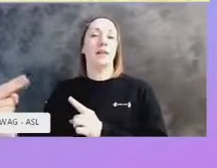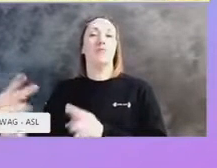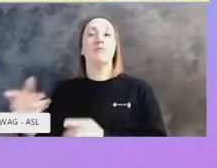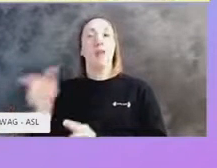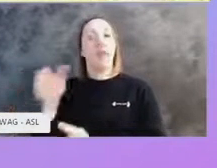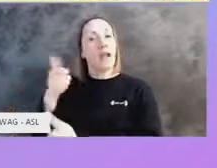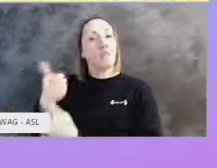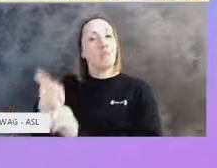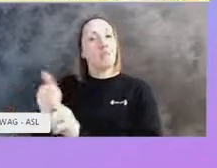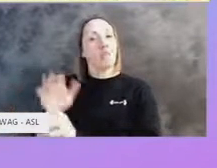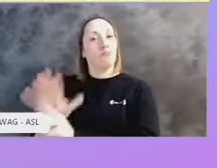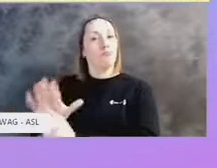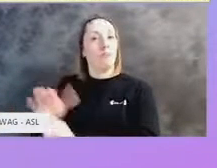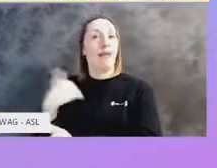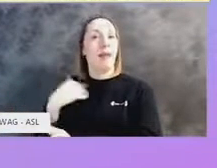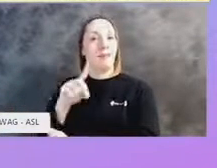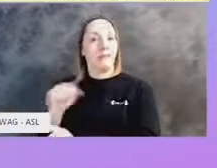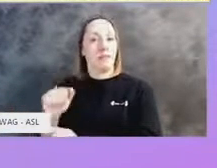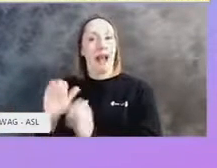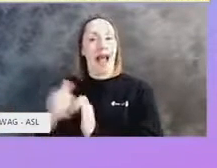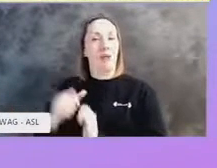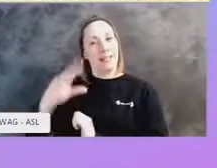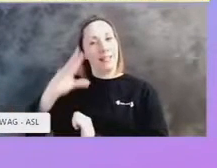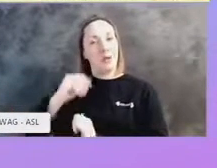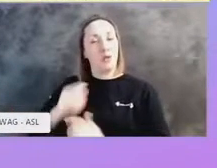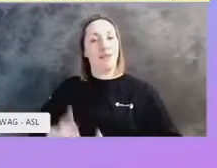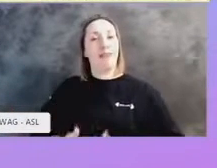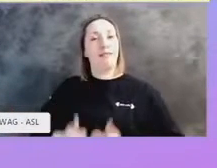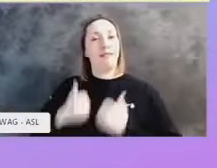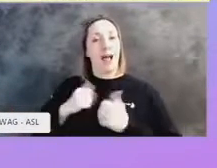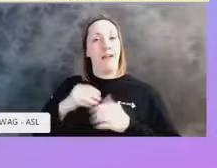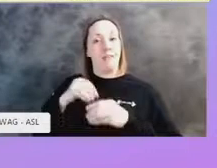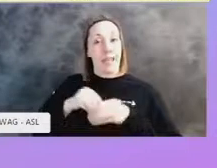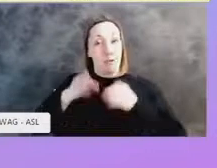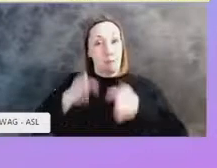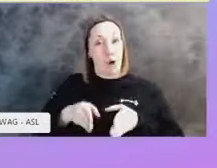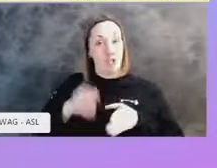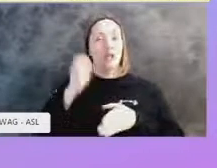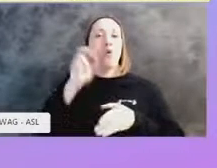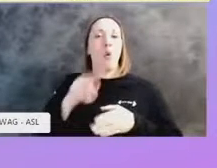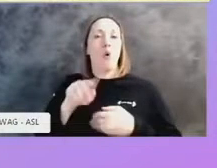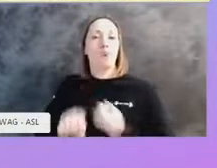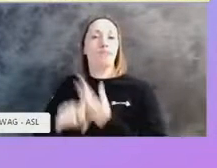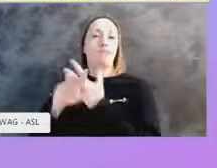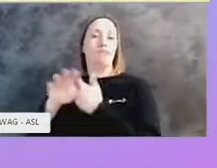like that. That basically shared their perspective with disabilities. How they